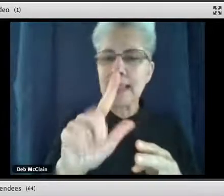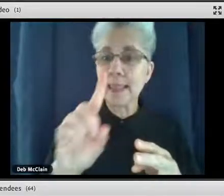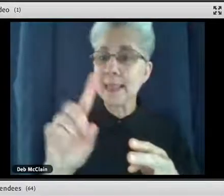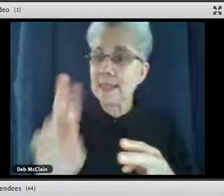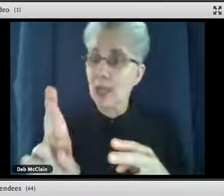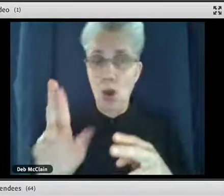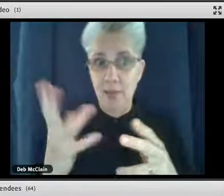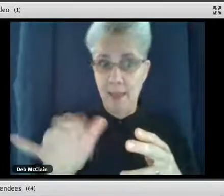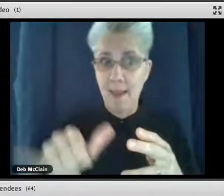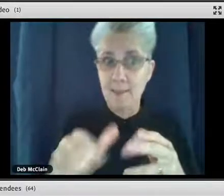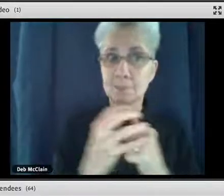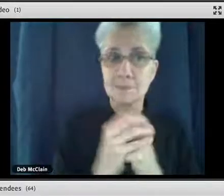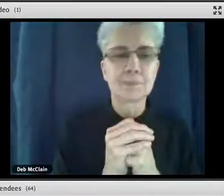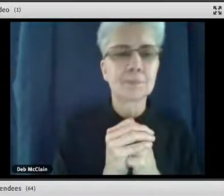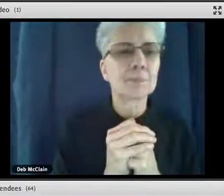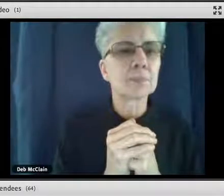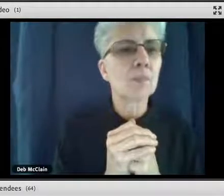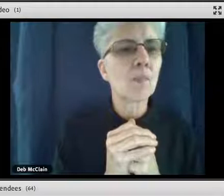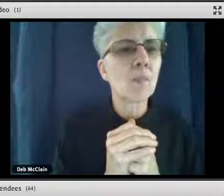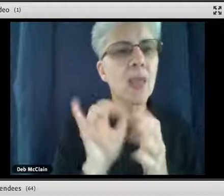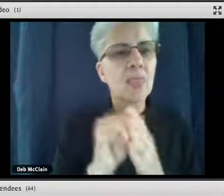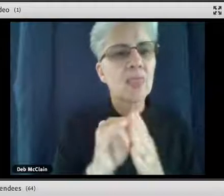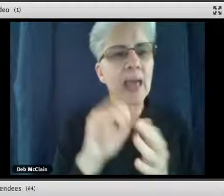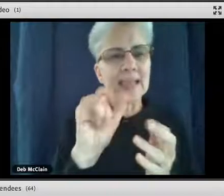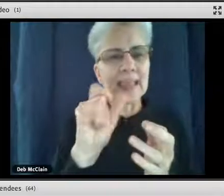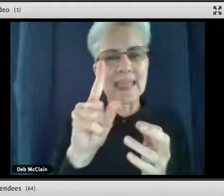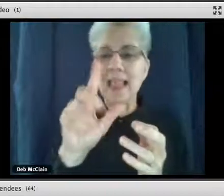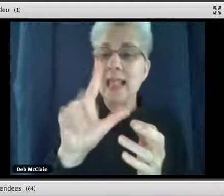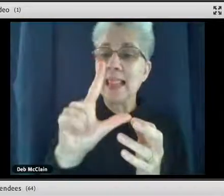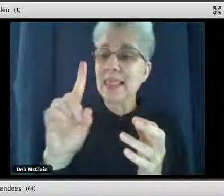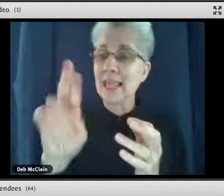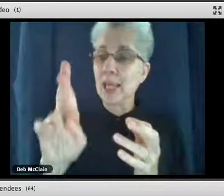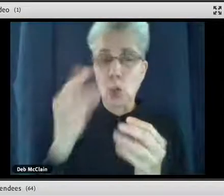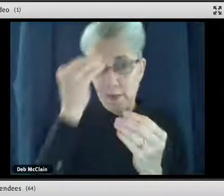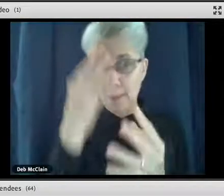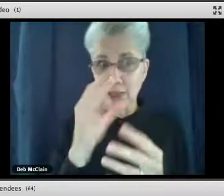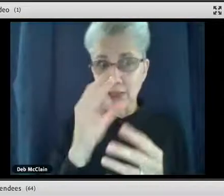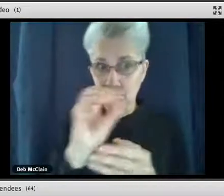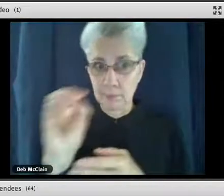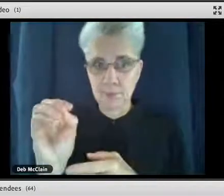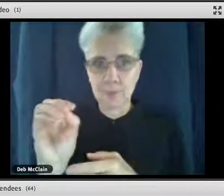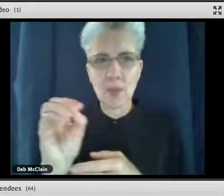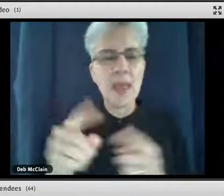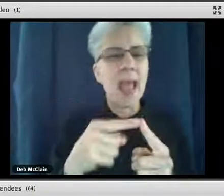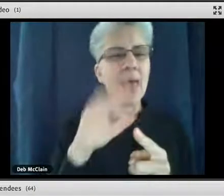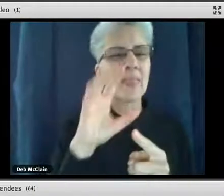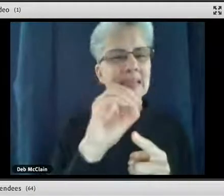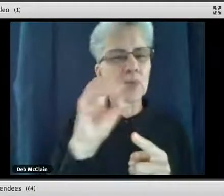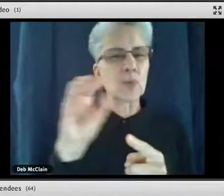In this case, it's like, LDR. That's the leader information and then the 00 --